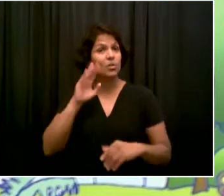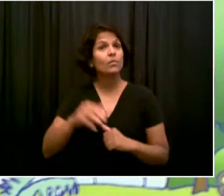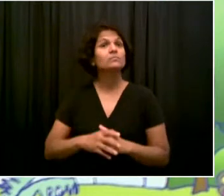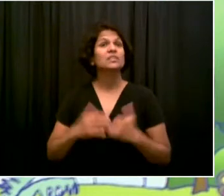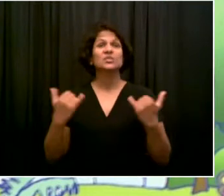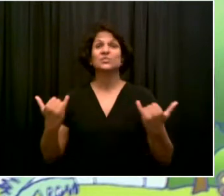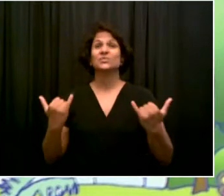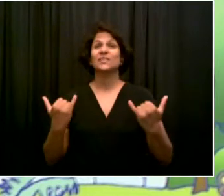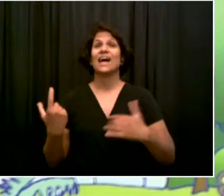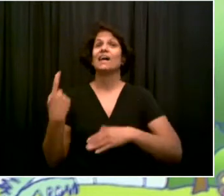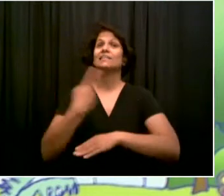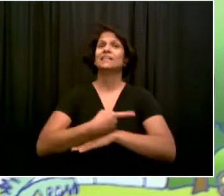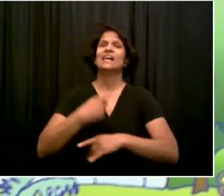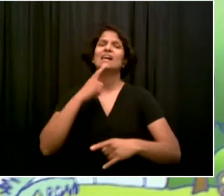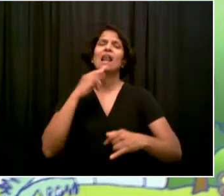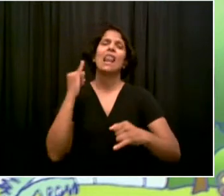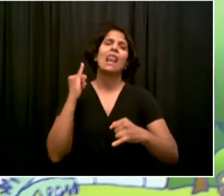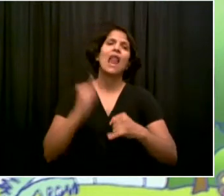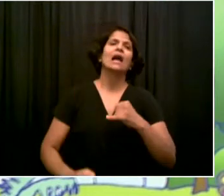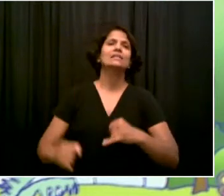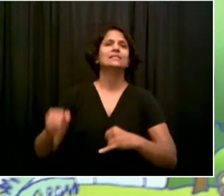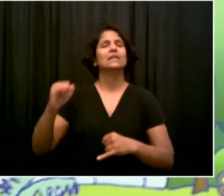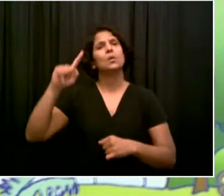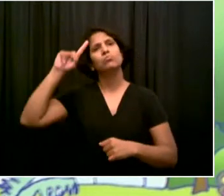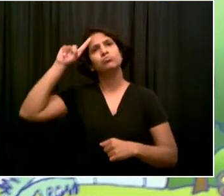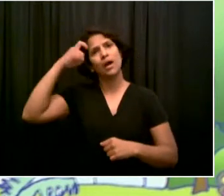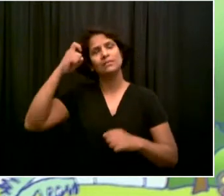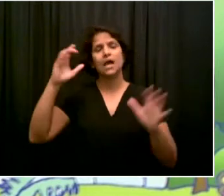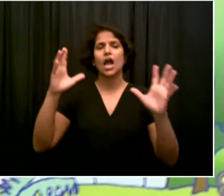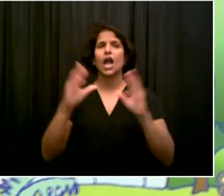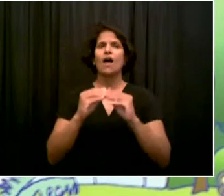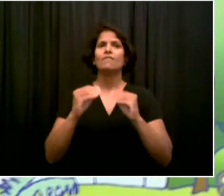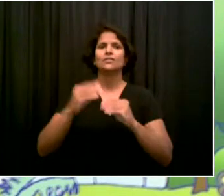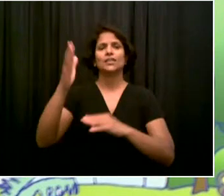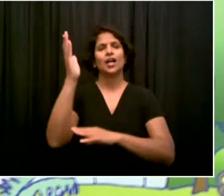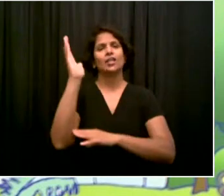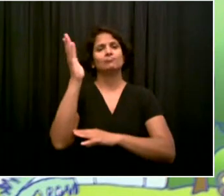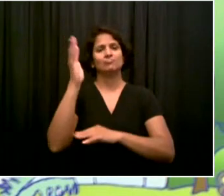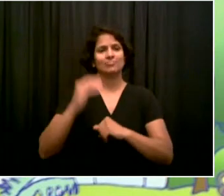CAN GET TO A POSITIVE OUTCOME HERE. EVERYONE, WIH TTHAT, LWIL CONCLUDE AND SAY THIS IS OUR LAST BEST CONFERENCE